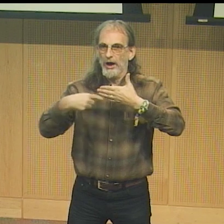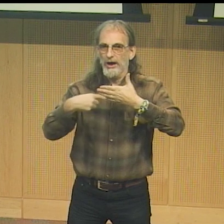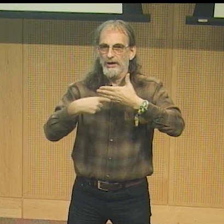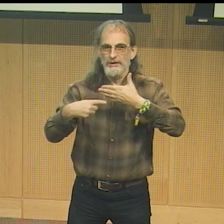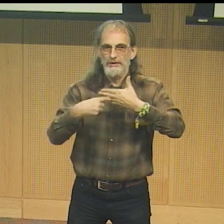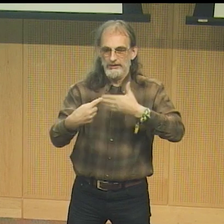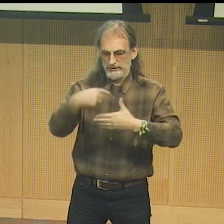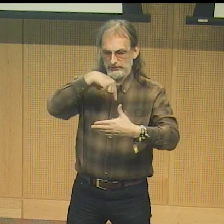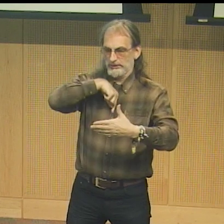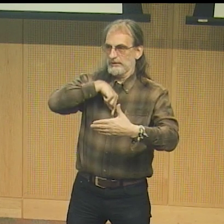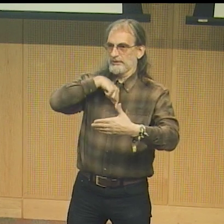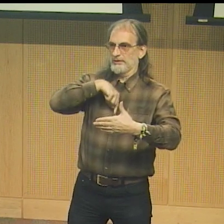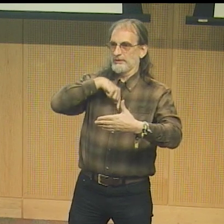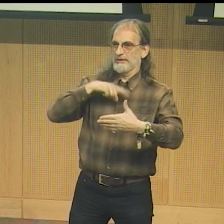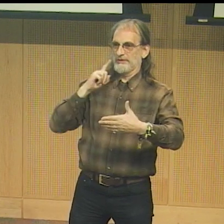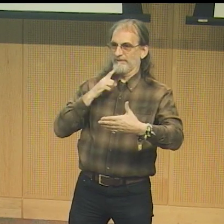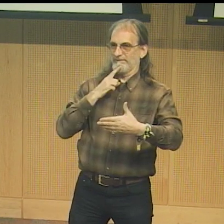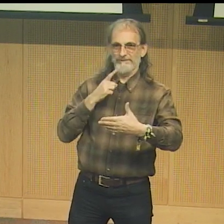a culturally whole Deaf person.